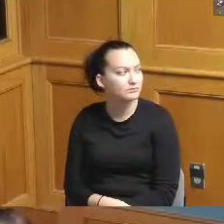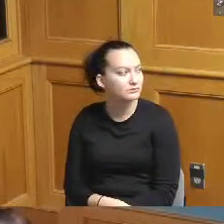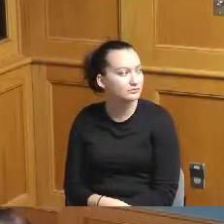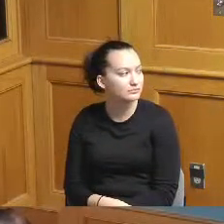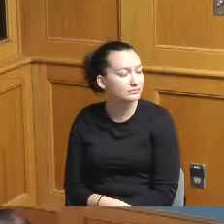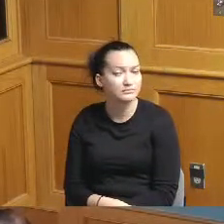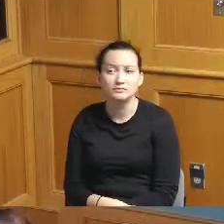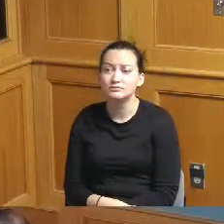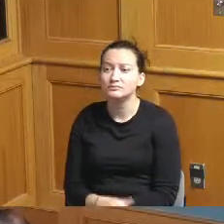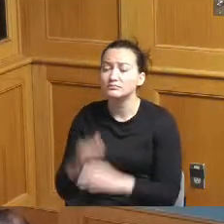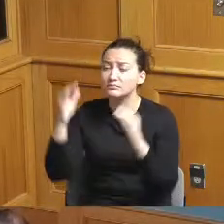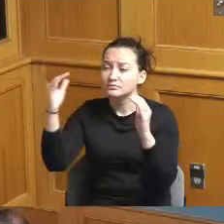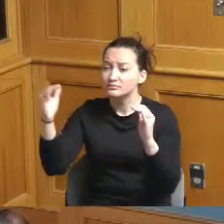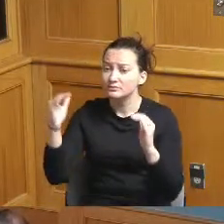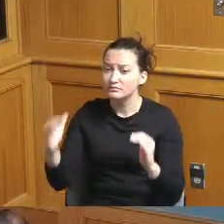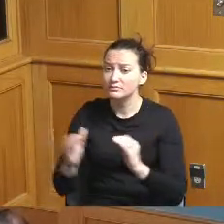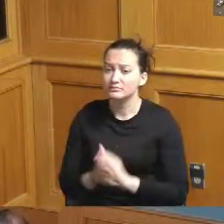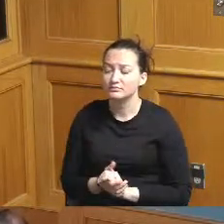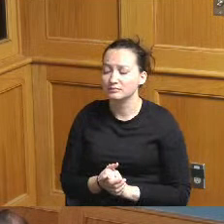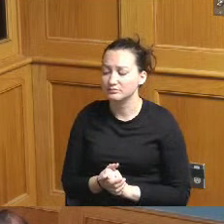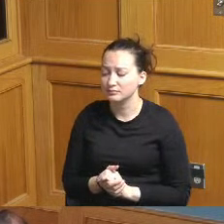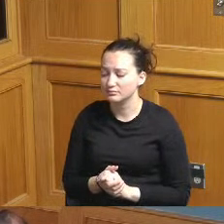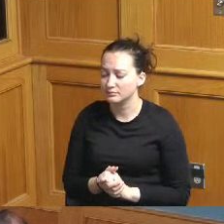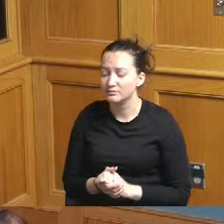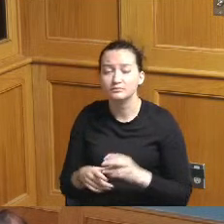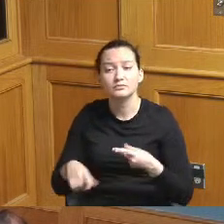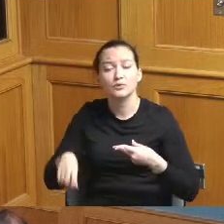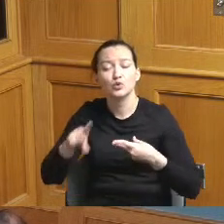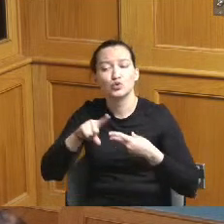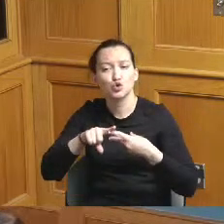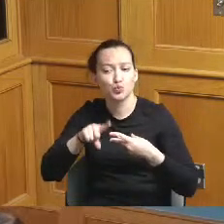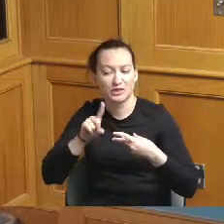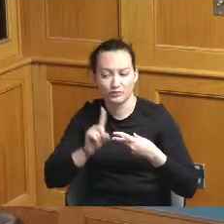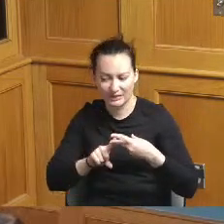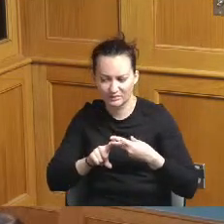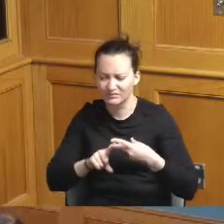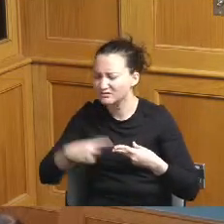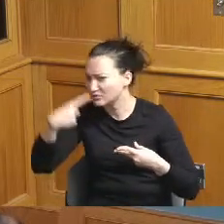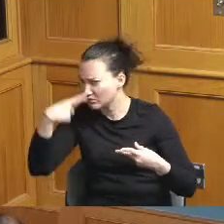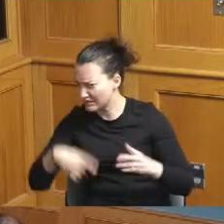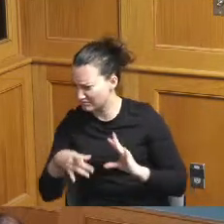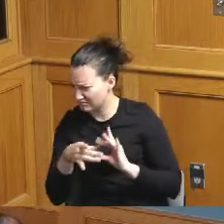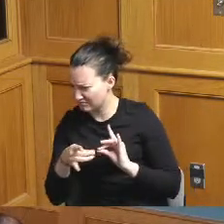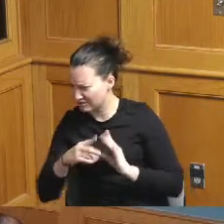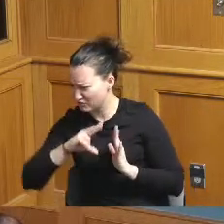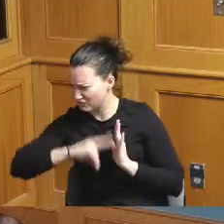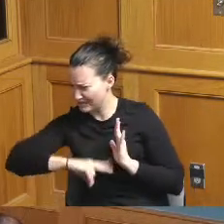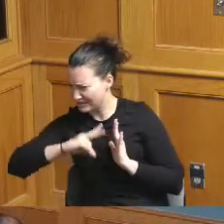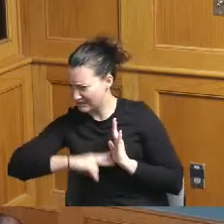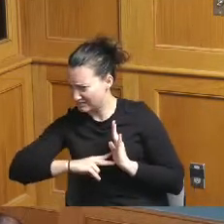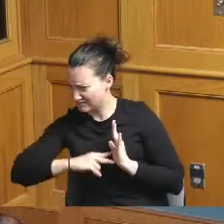so we would move forward we have item two and three can I read them once since they're the